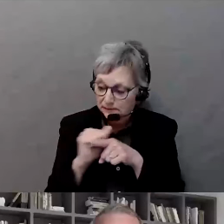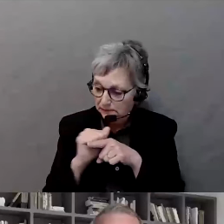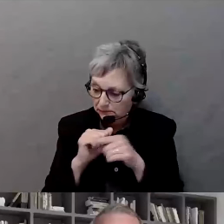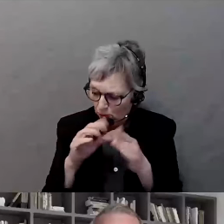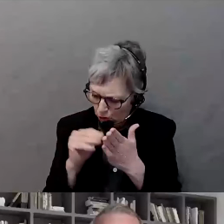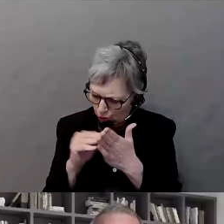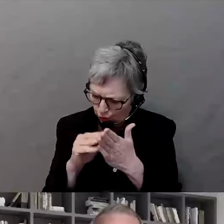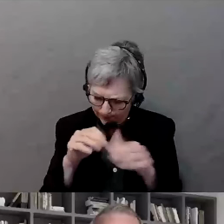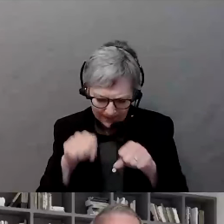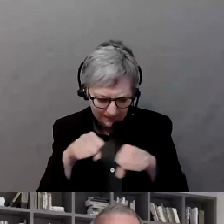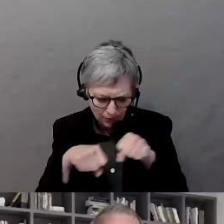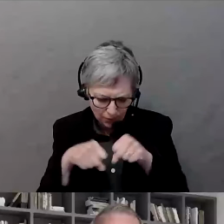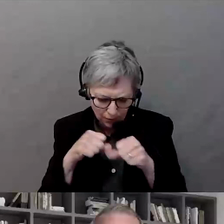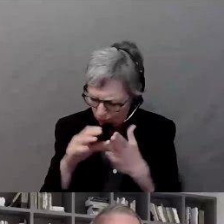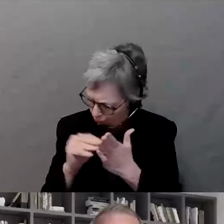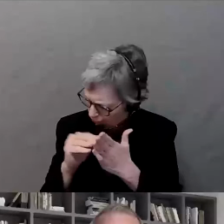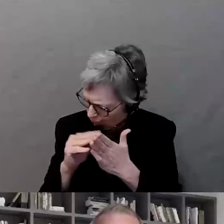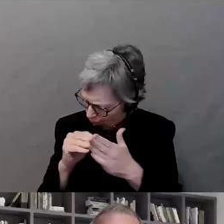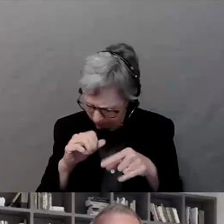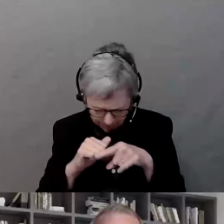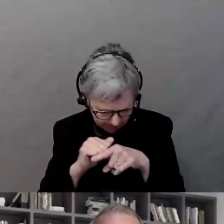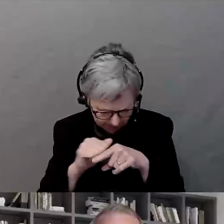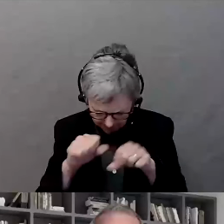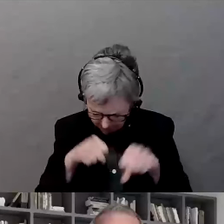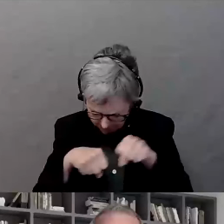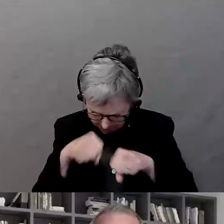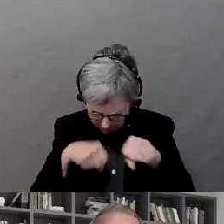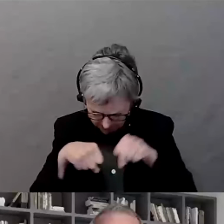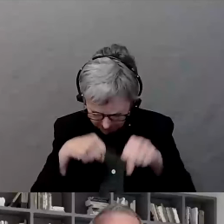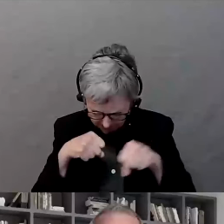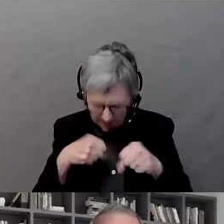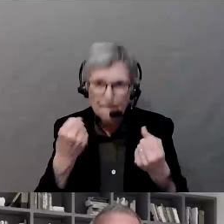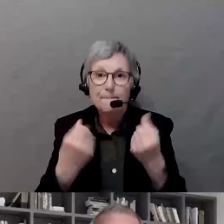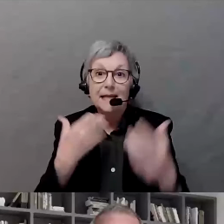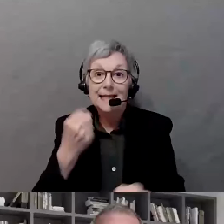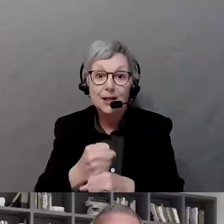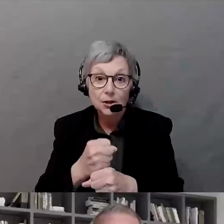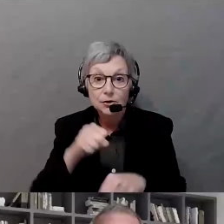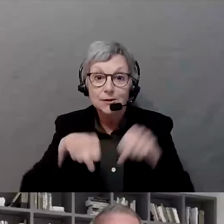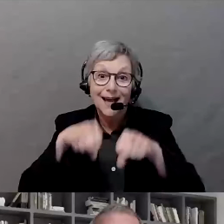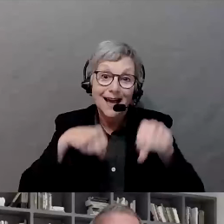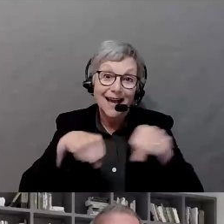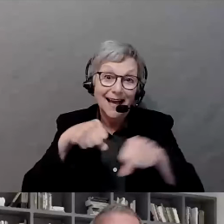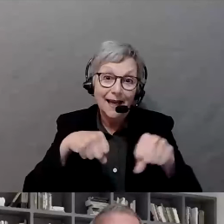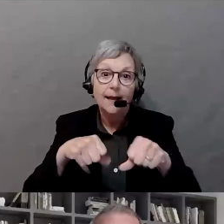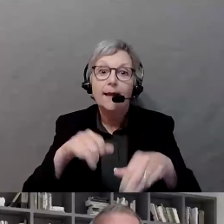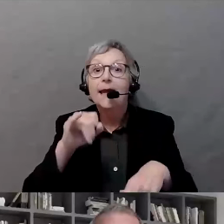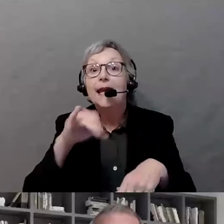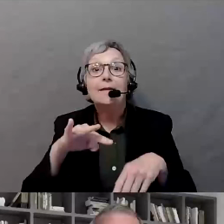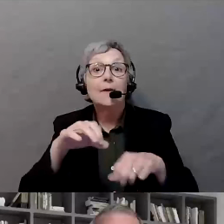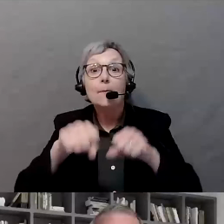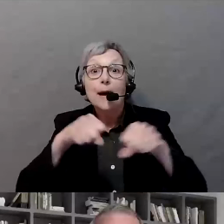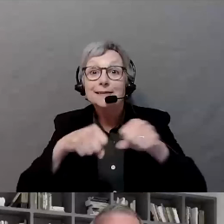YEARS AND YOU DID ONE THING TO CHANGE THE WAY IT OPERATES, YOU CANNOT JUST SAY NO BIG DEAL AND DO IT DIFFERENTLY BECAUSE SOMEONE